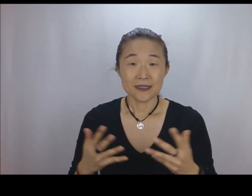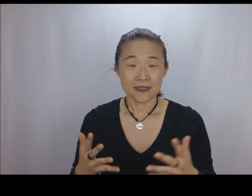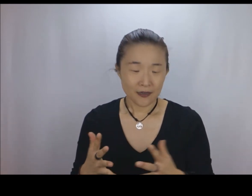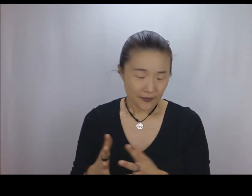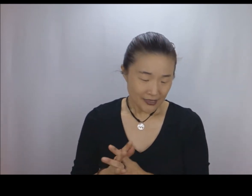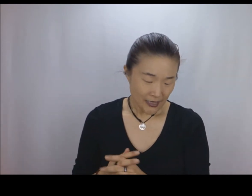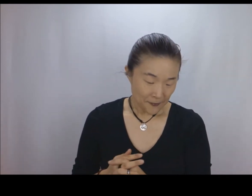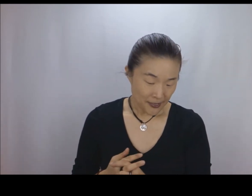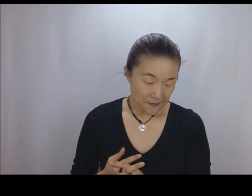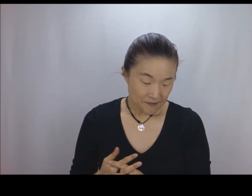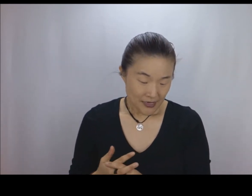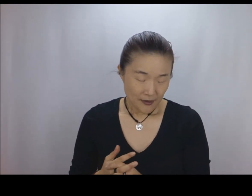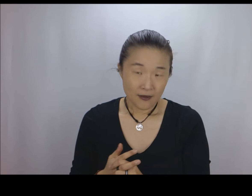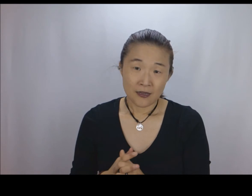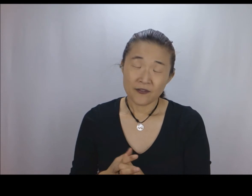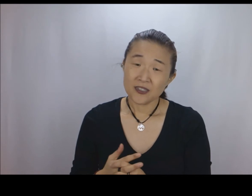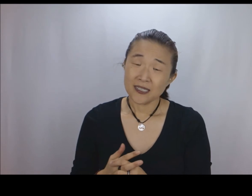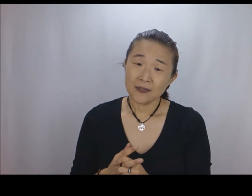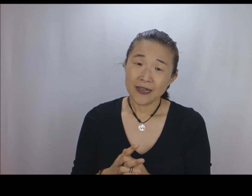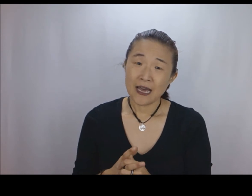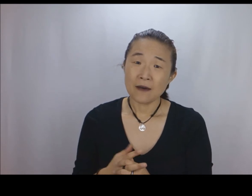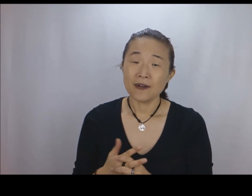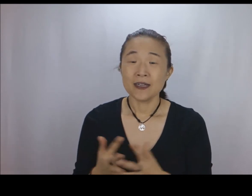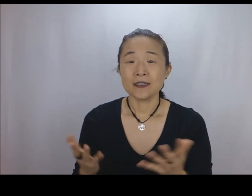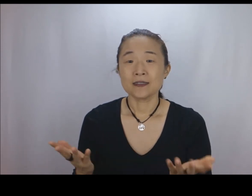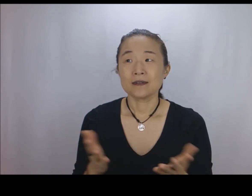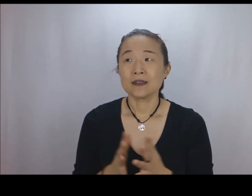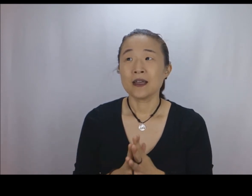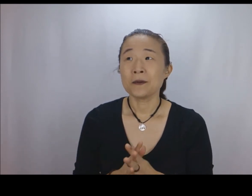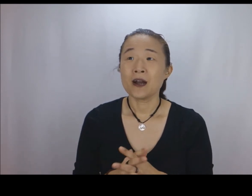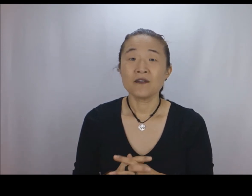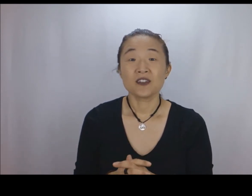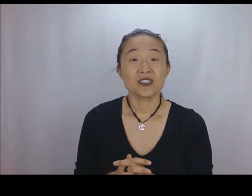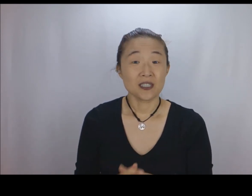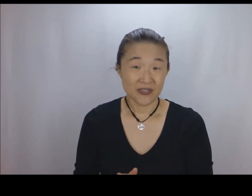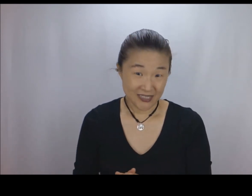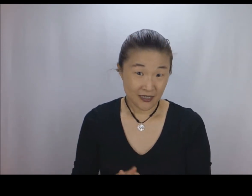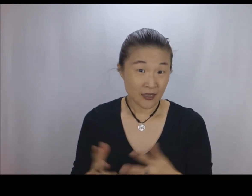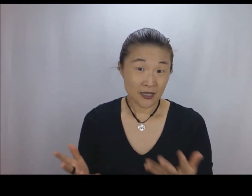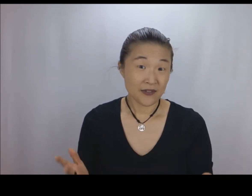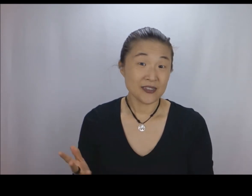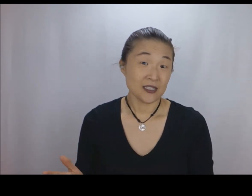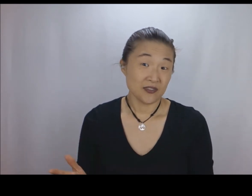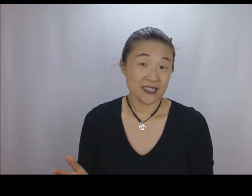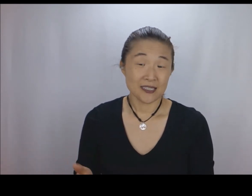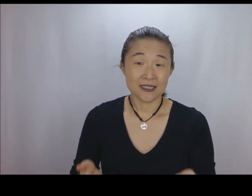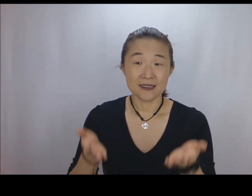So, starting with the library the first thing we have is the library offers services, a lot of different services.